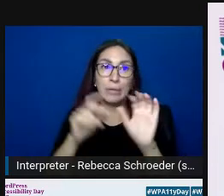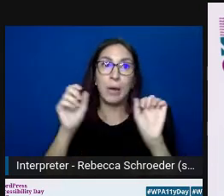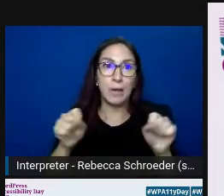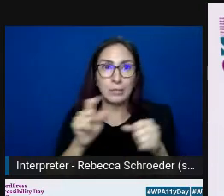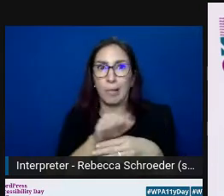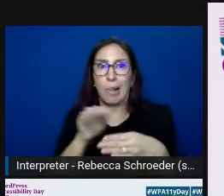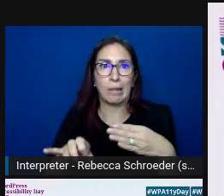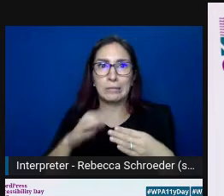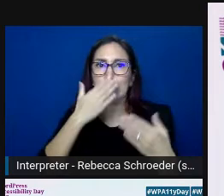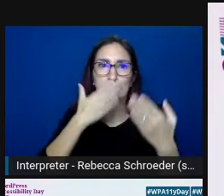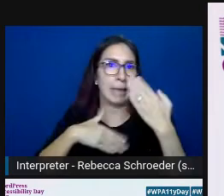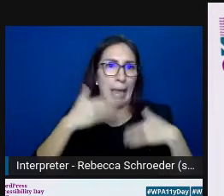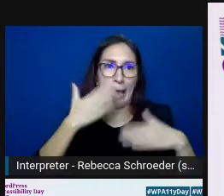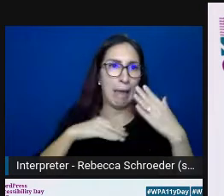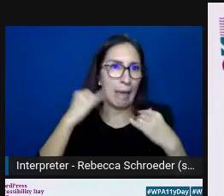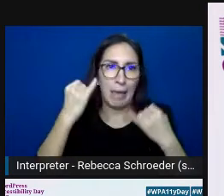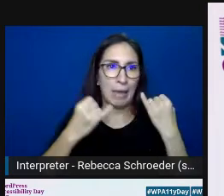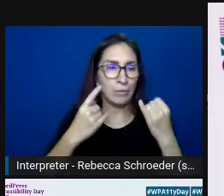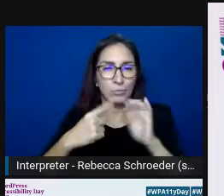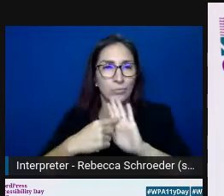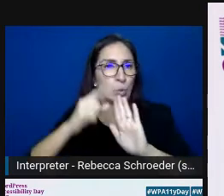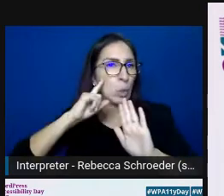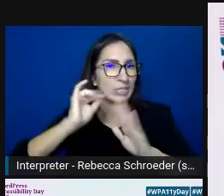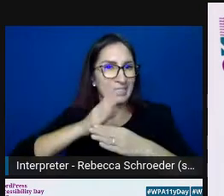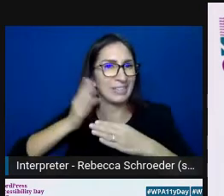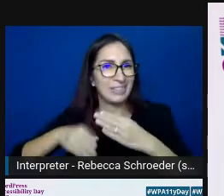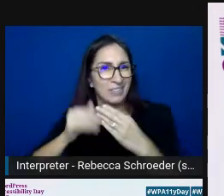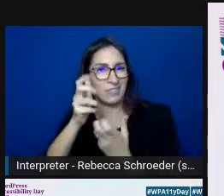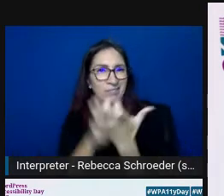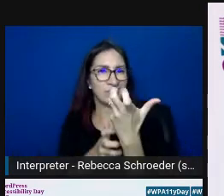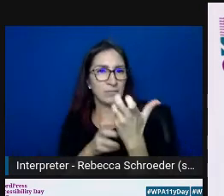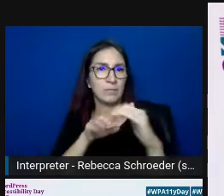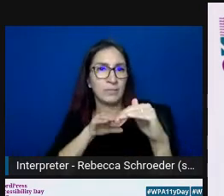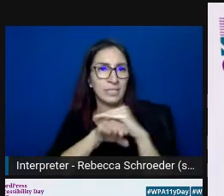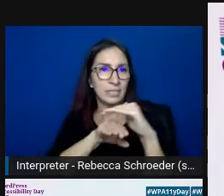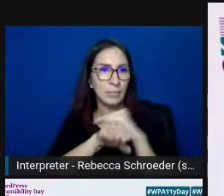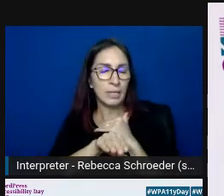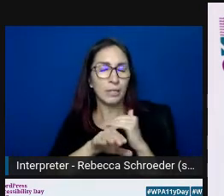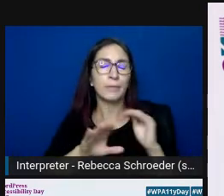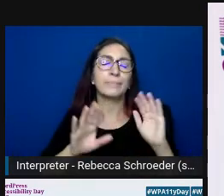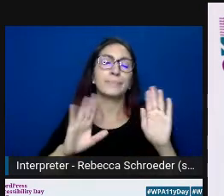For example, this might be some of the code